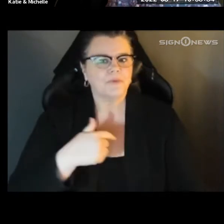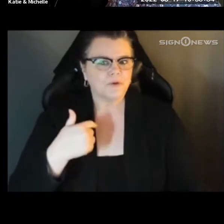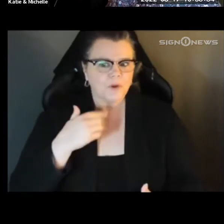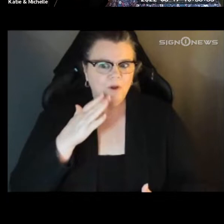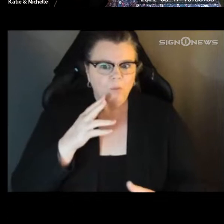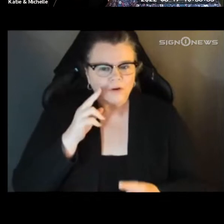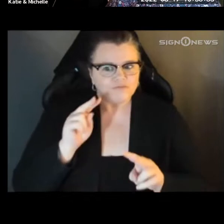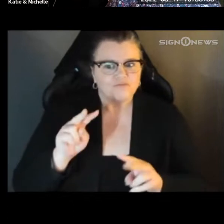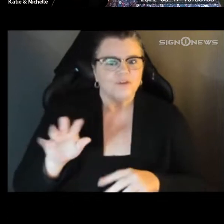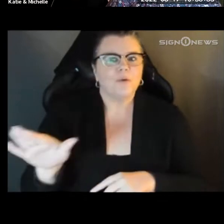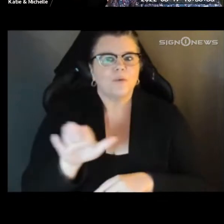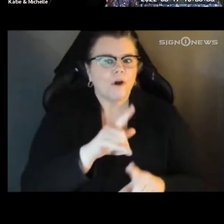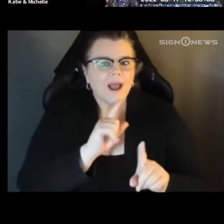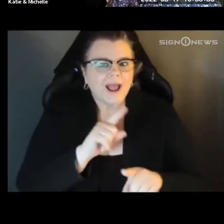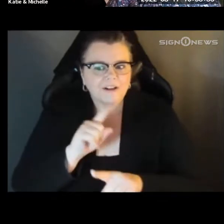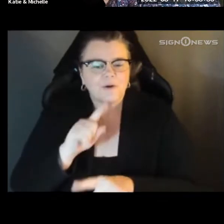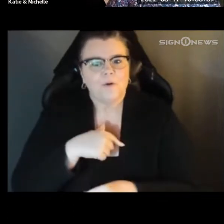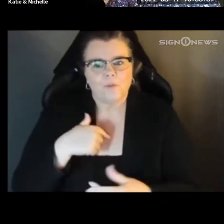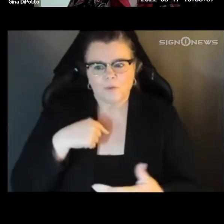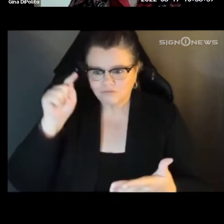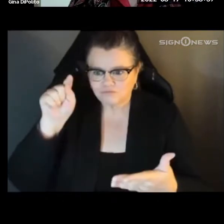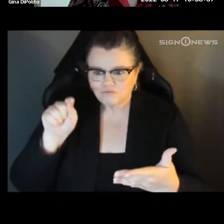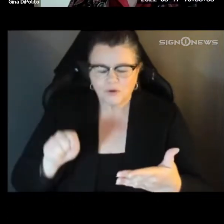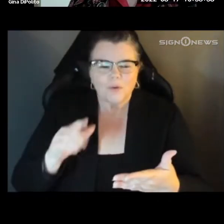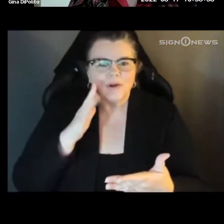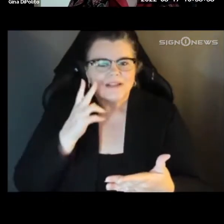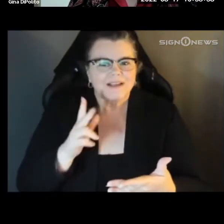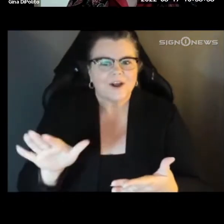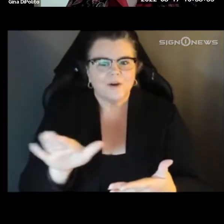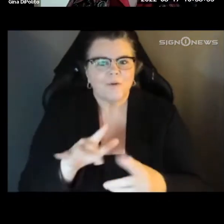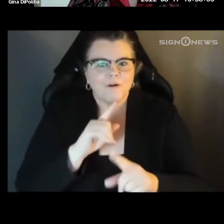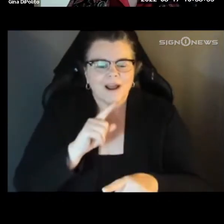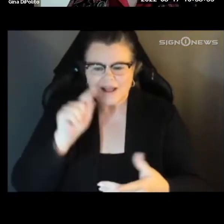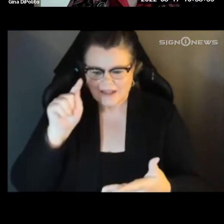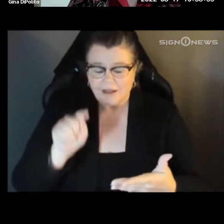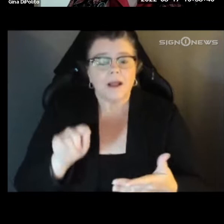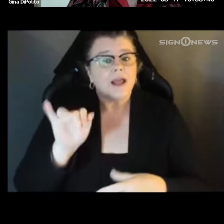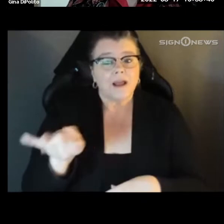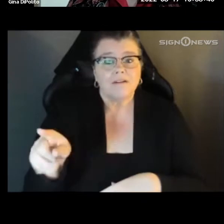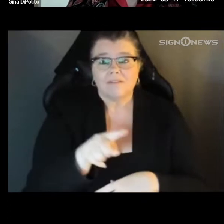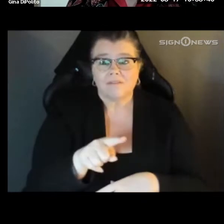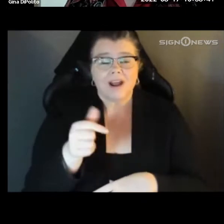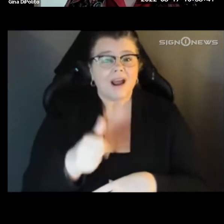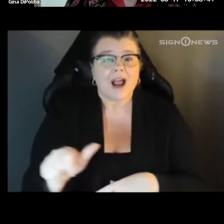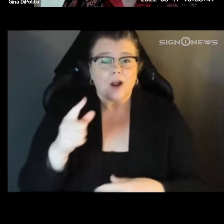pieces let us know and please put it in the chat box and we will get to your questions and answers